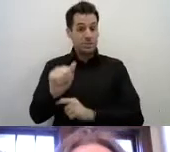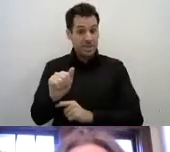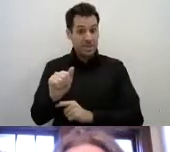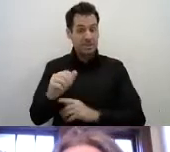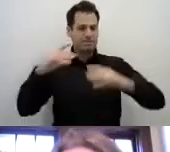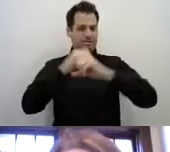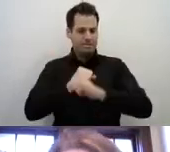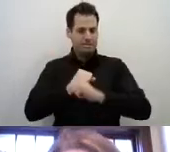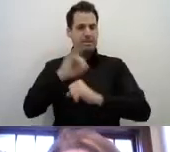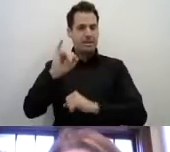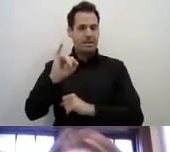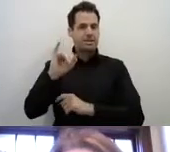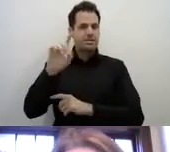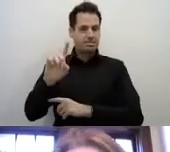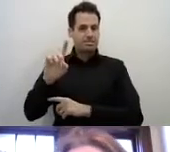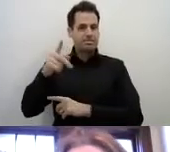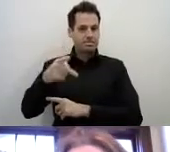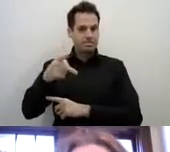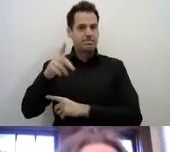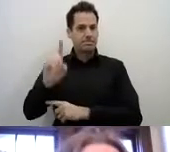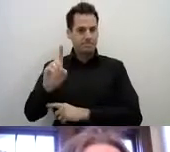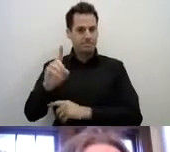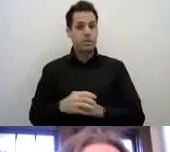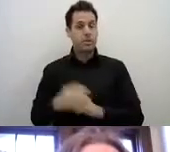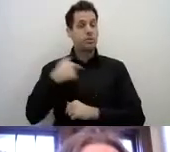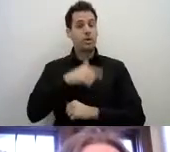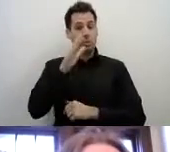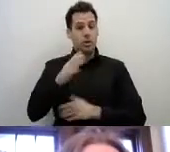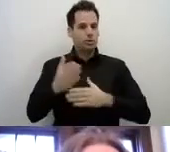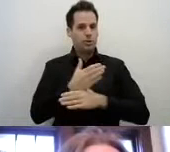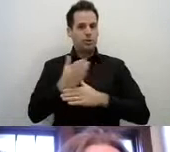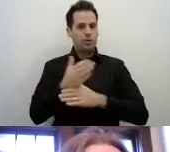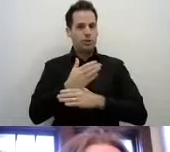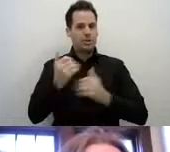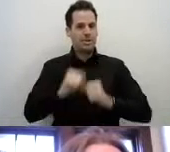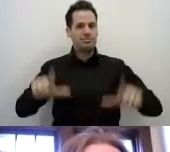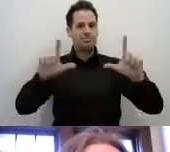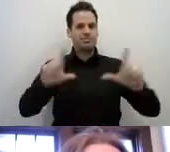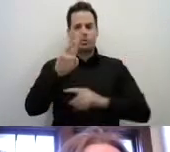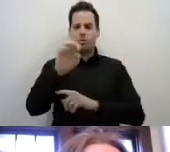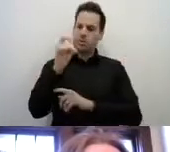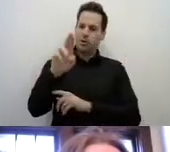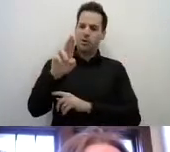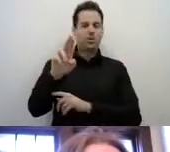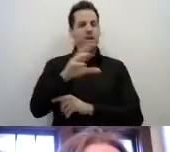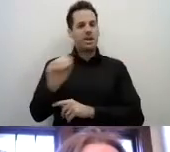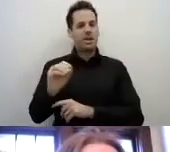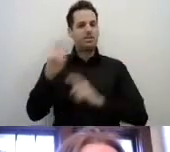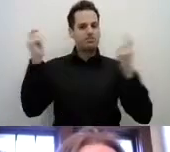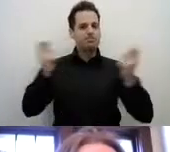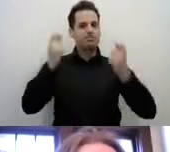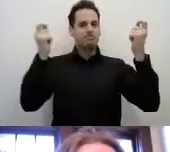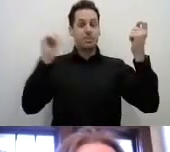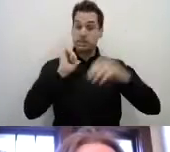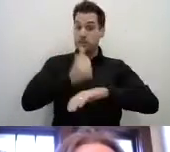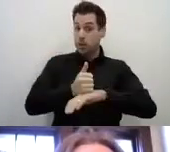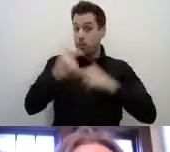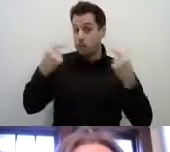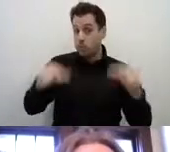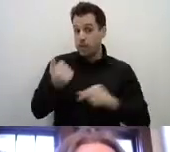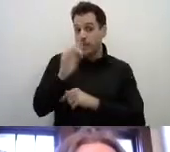share a webinar with you and to celebrate the day which was set in 1992 to promote people's dignity